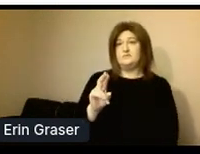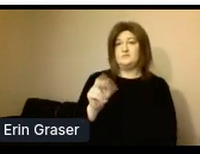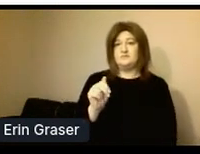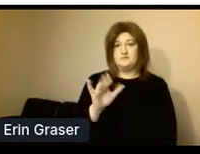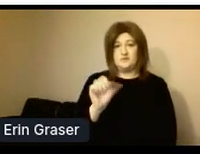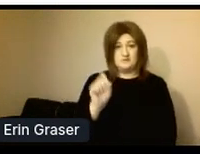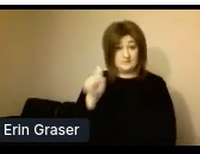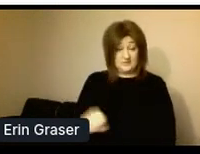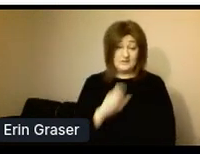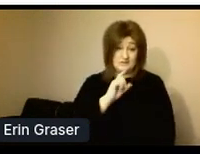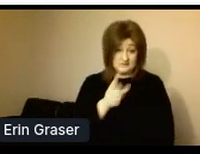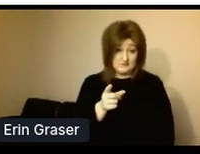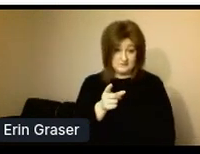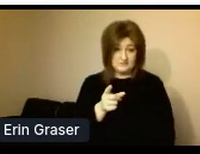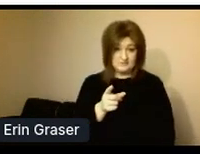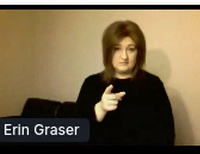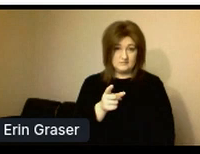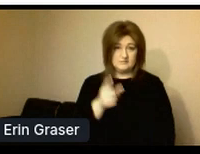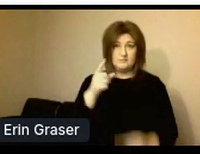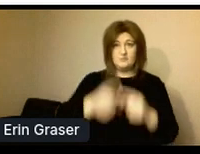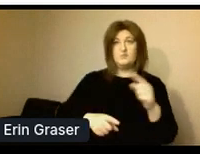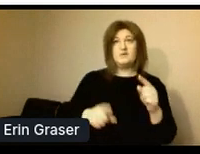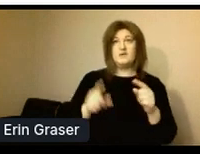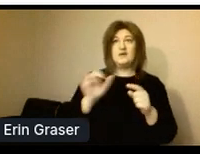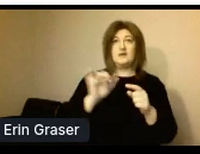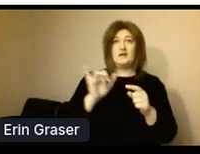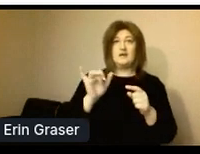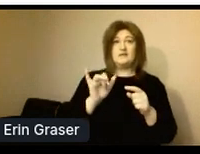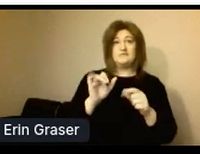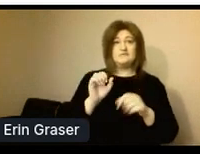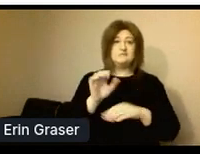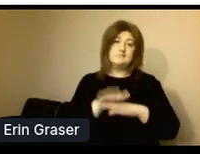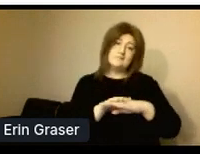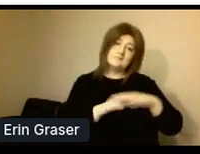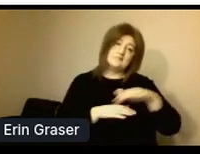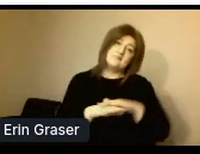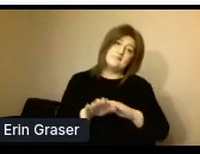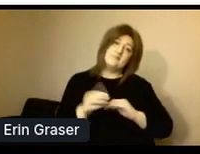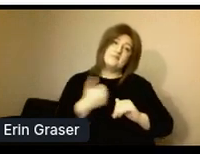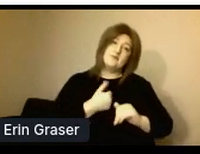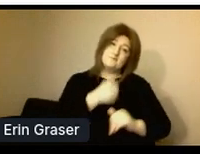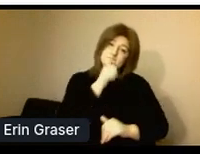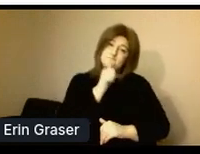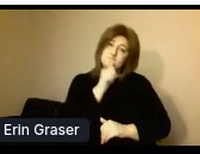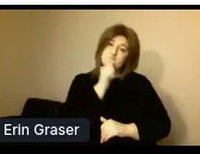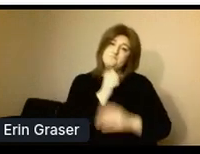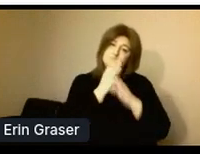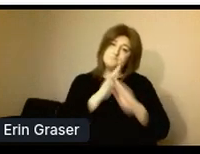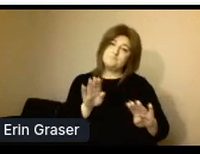We should not become so comfortable in our silence that we ignore the oppression that's